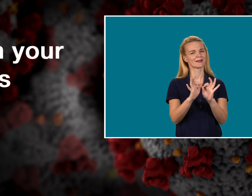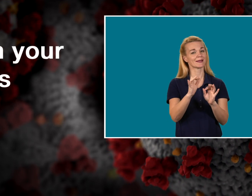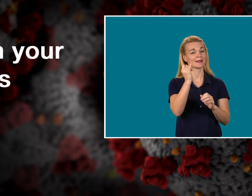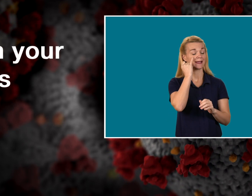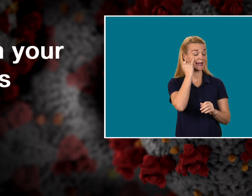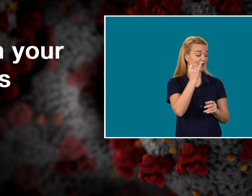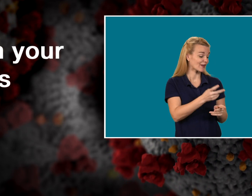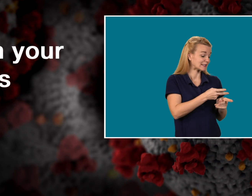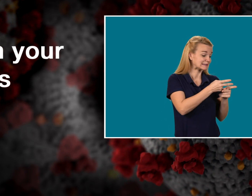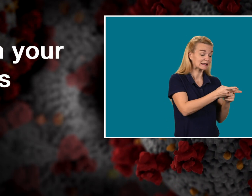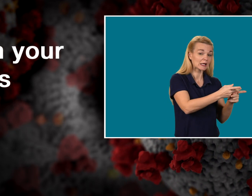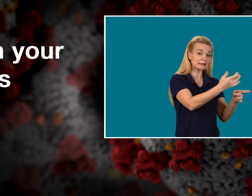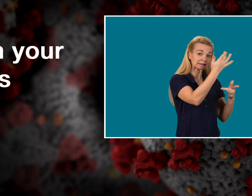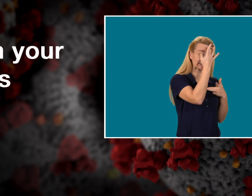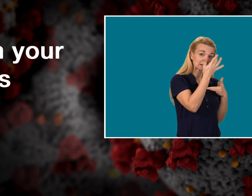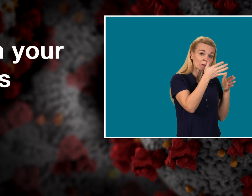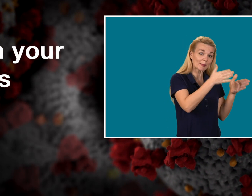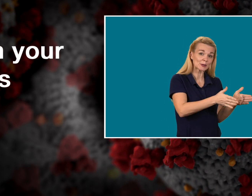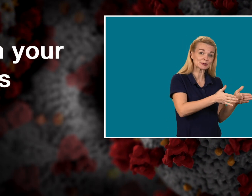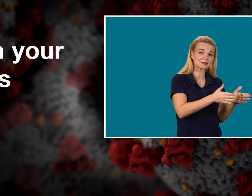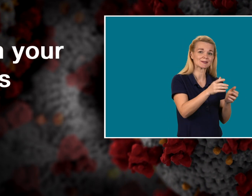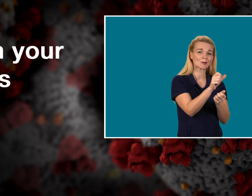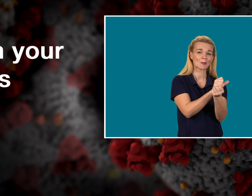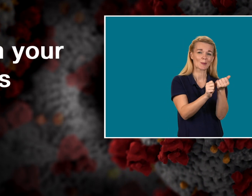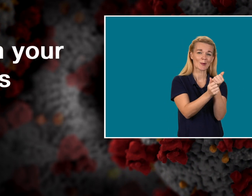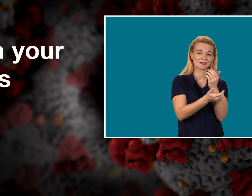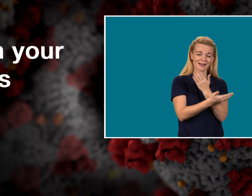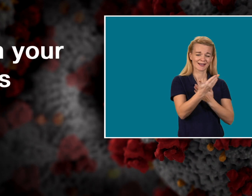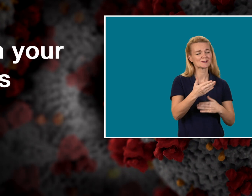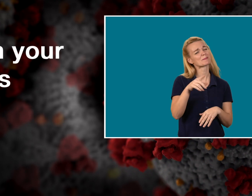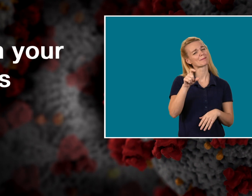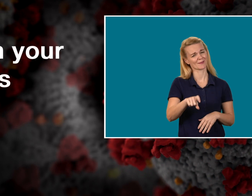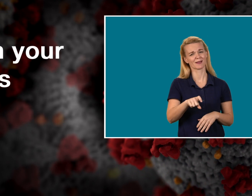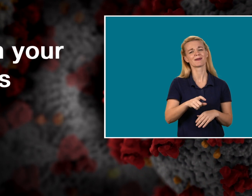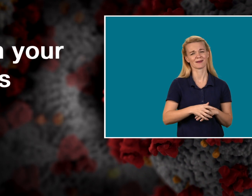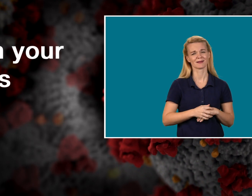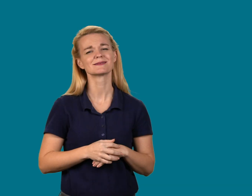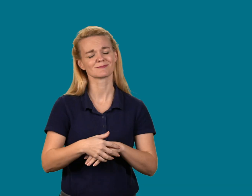for anyone caring for someone who is sick.